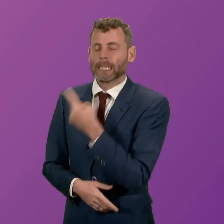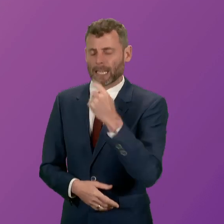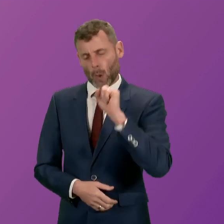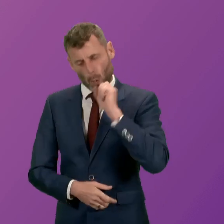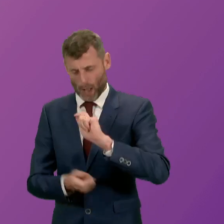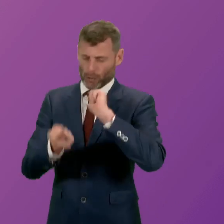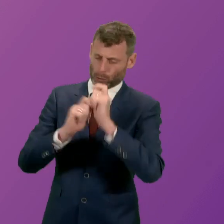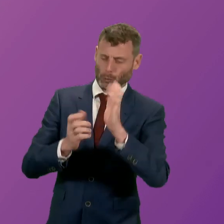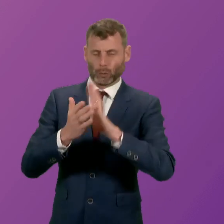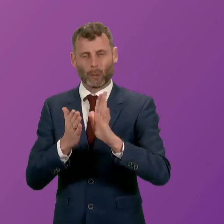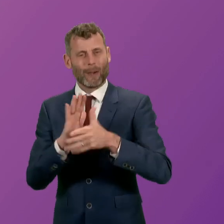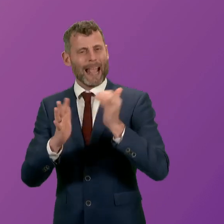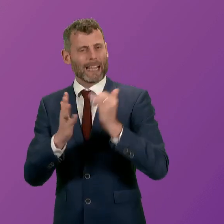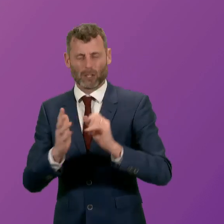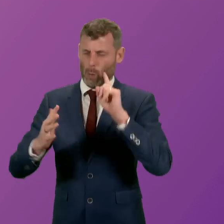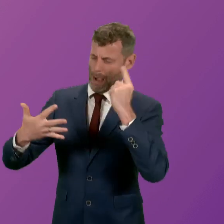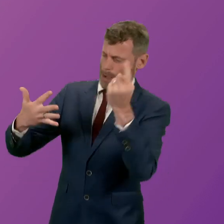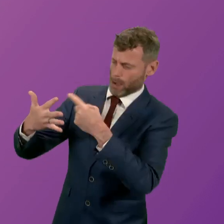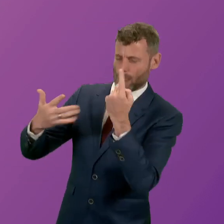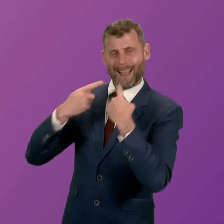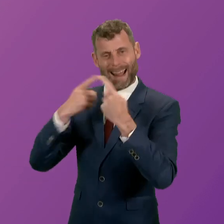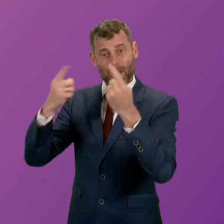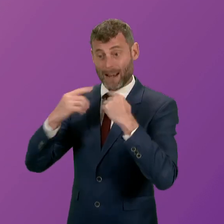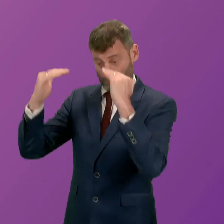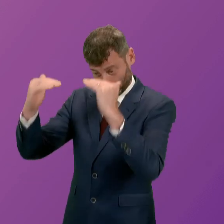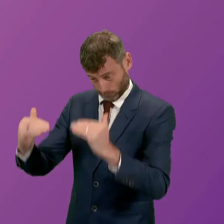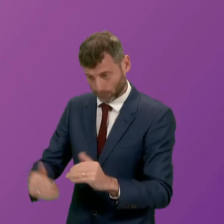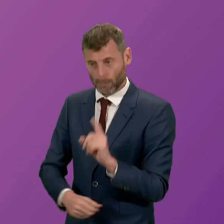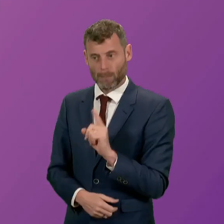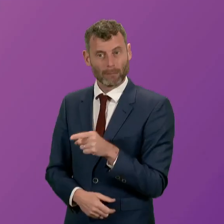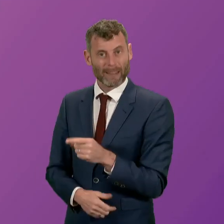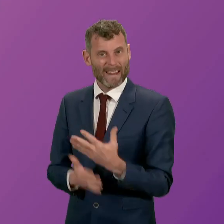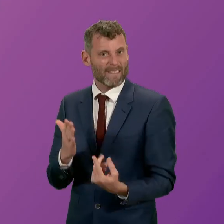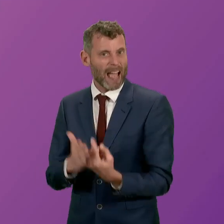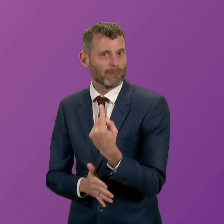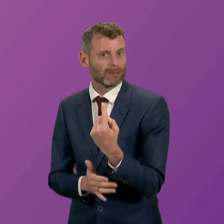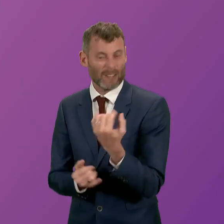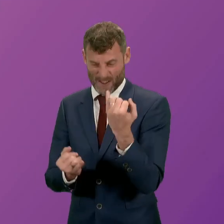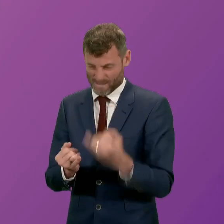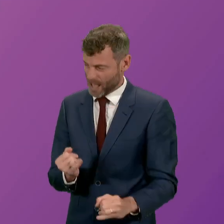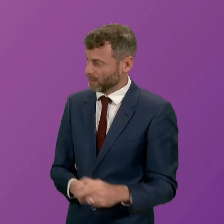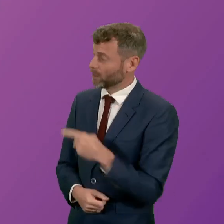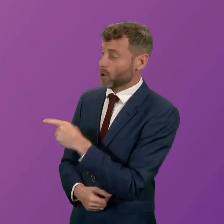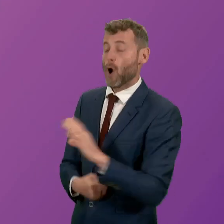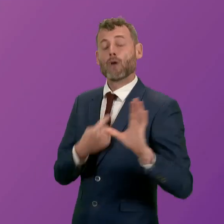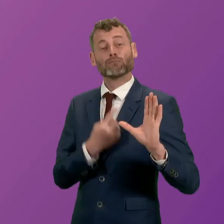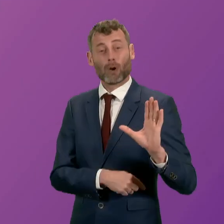but it always fails patients. It never keeps its word. Why should anyone believe that John